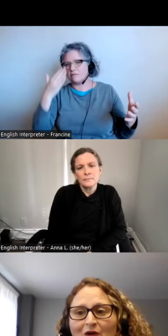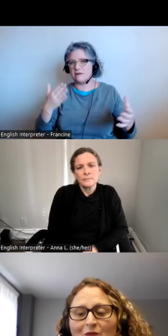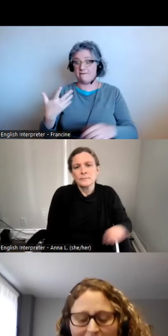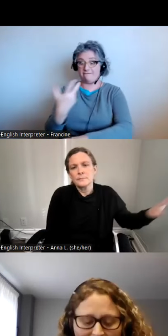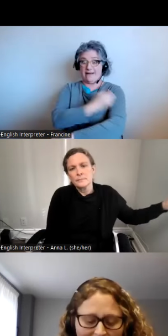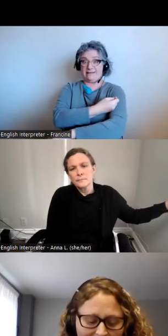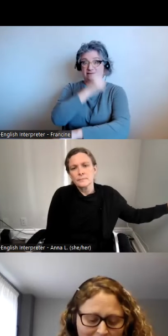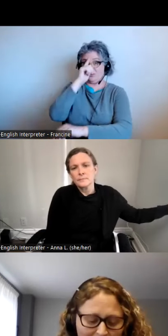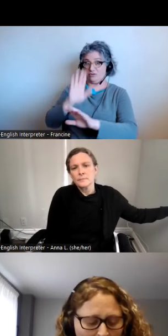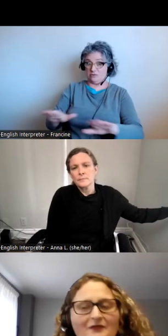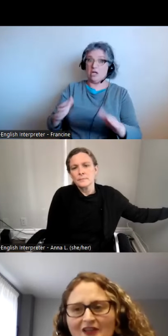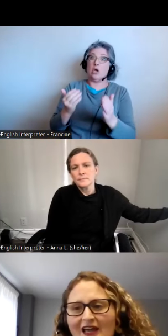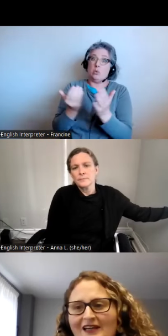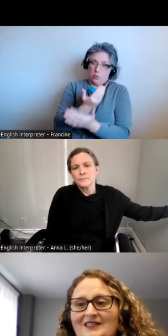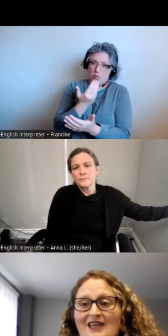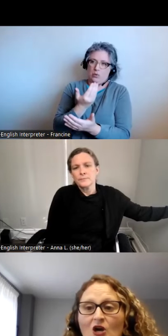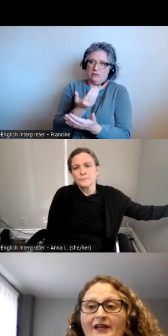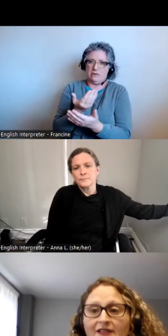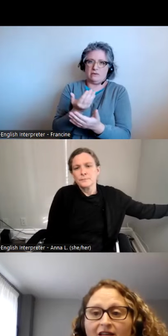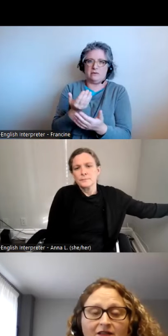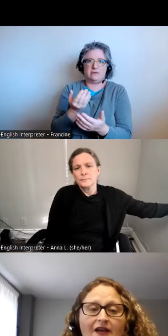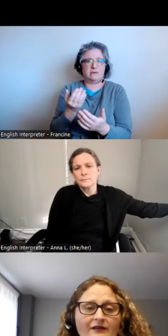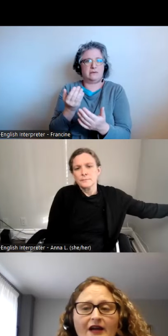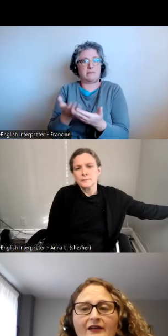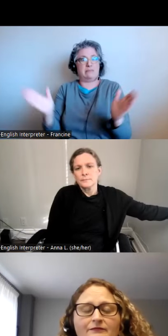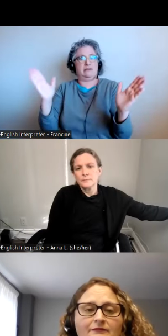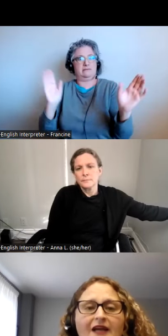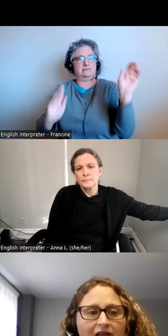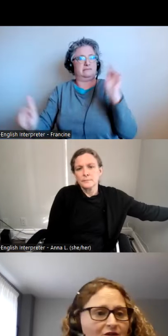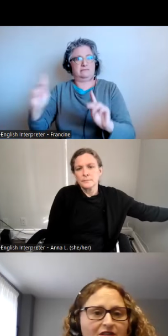science and immunology and things like that, but it's new